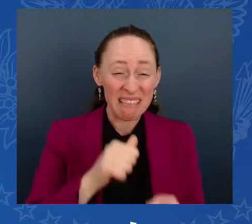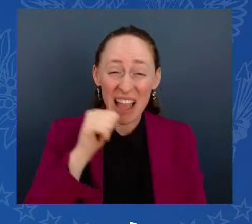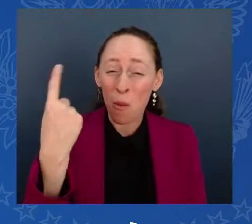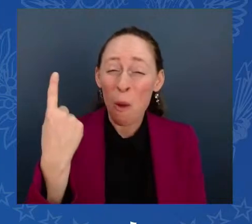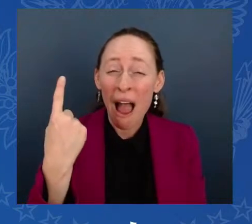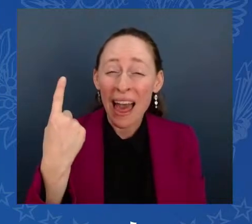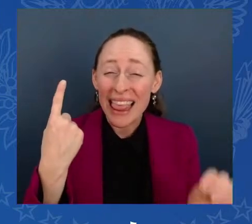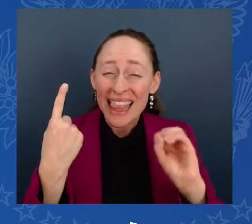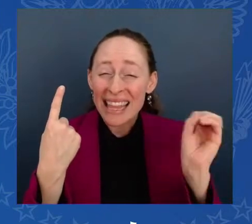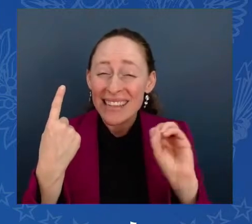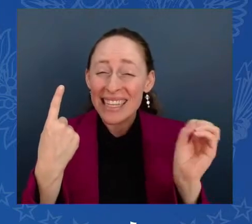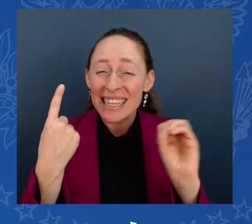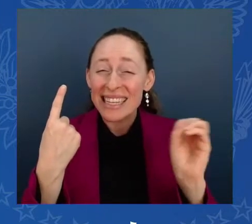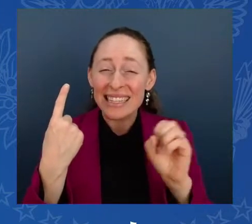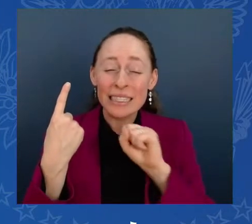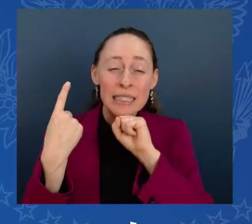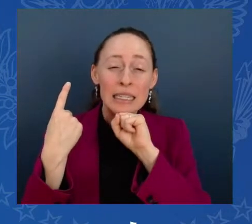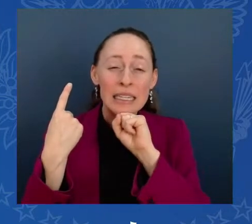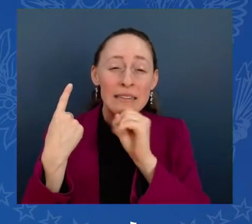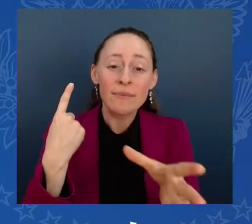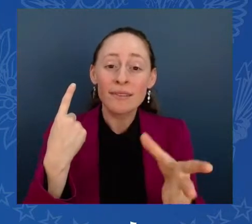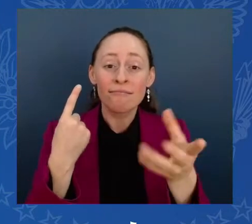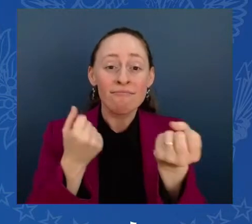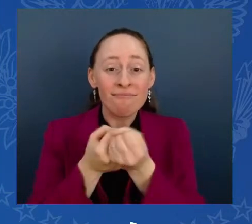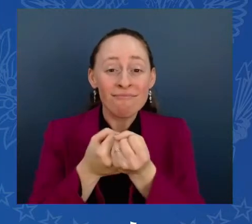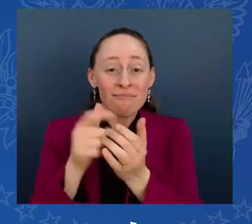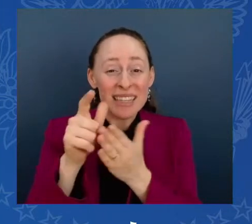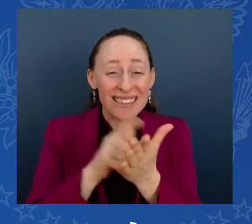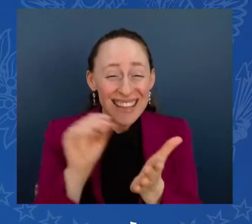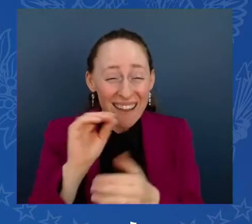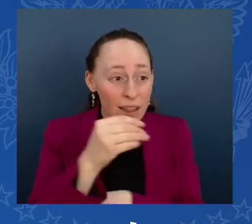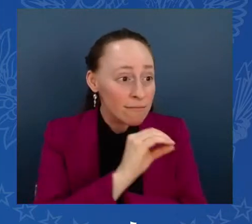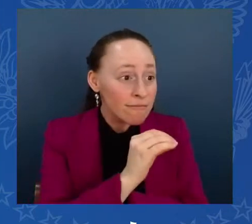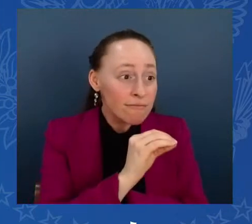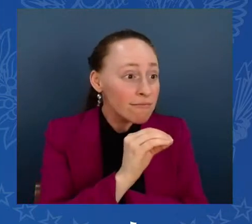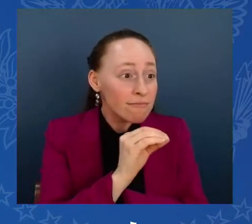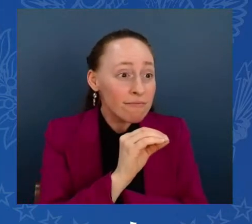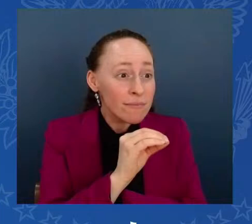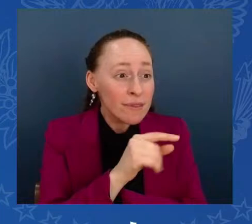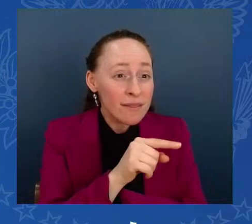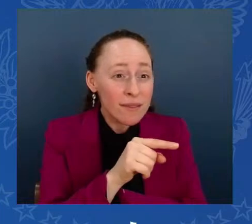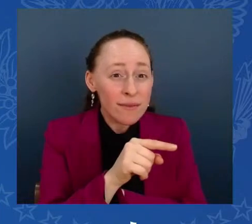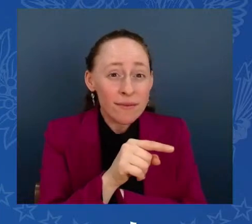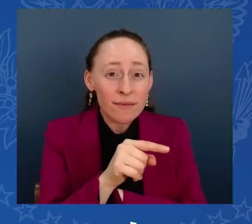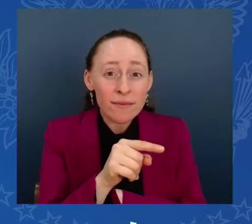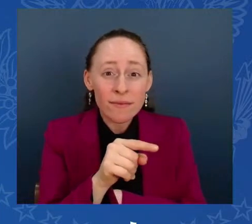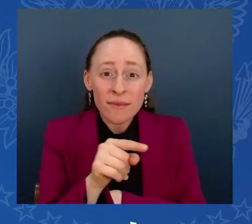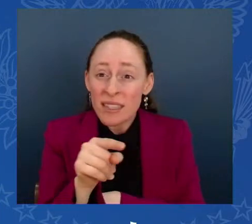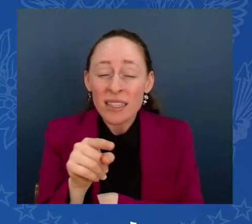Not one in the entire Congress. Audience: Booo - The President: And the reason I say it is not to make